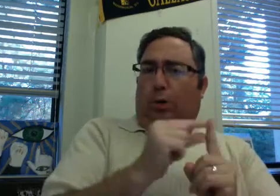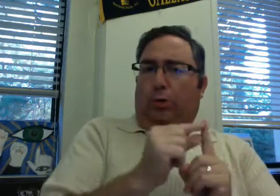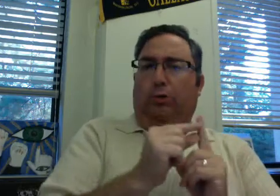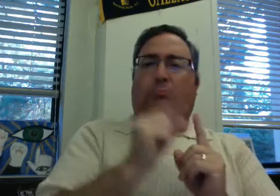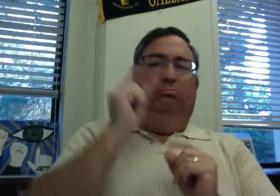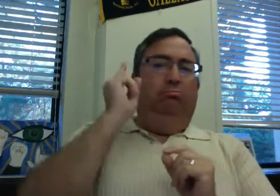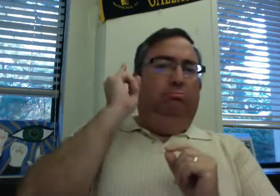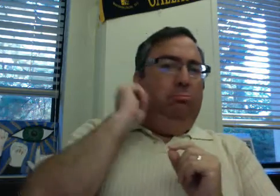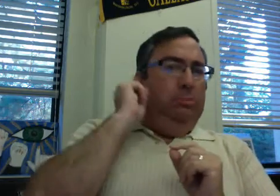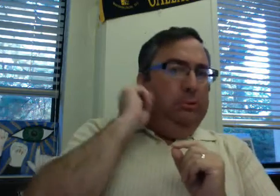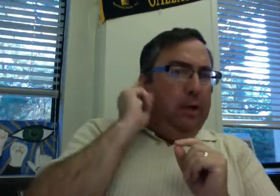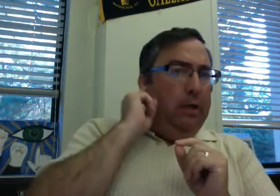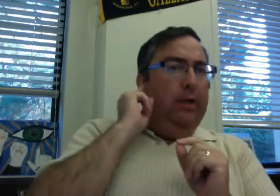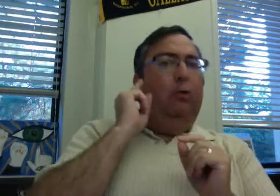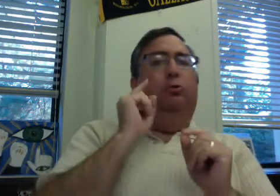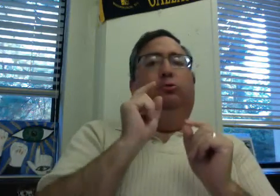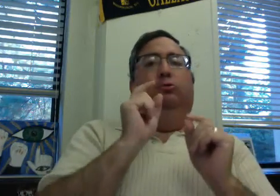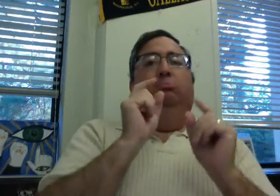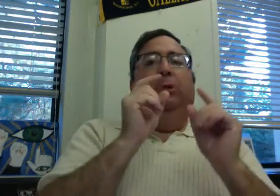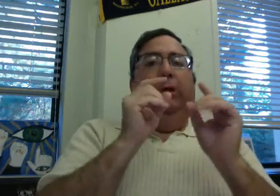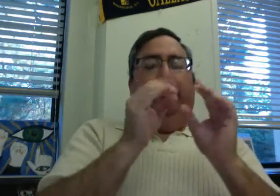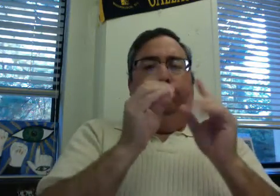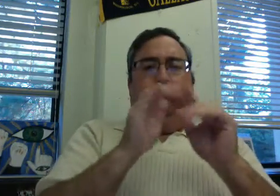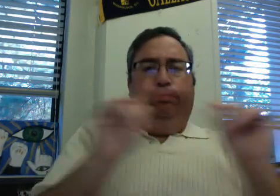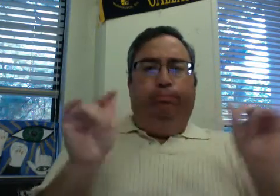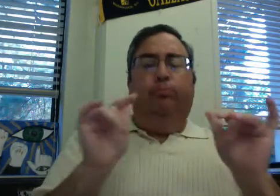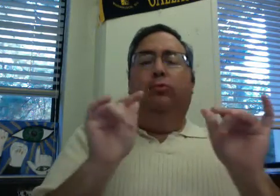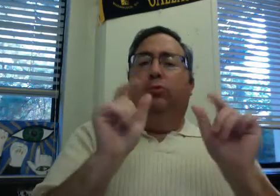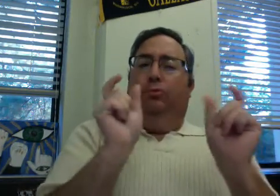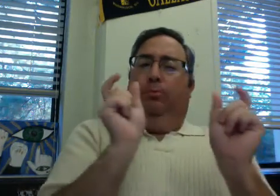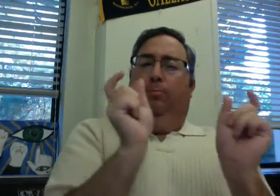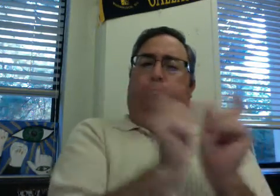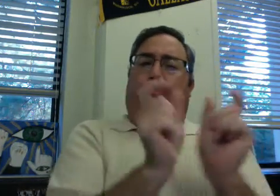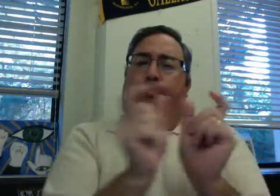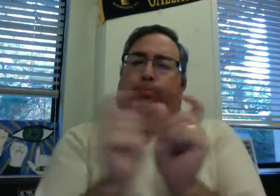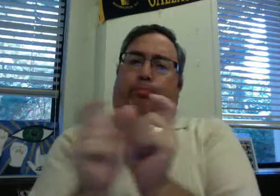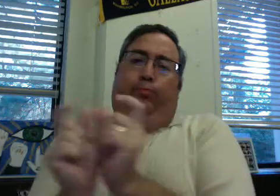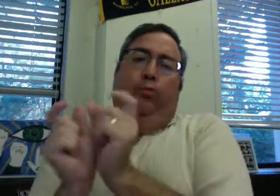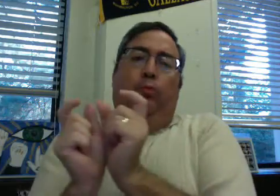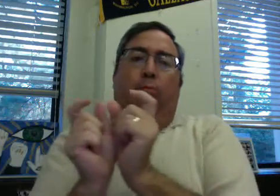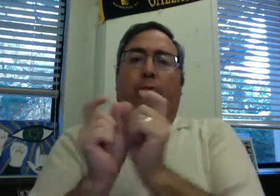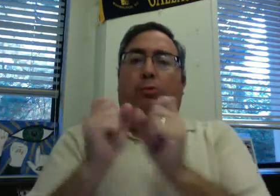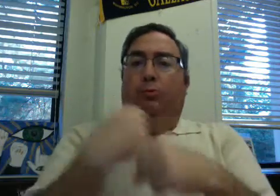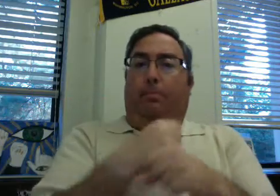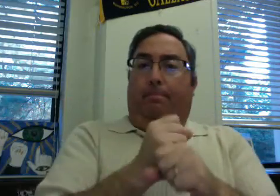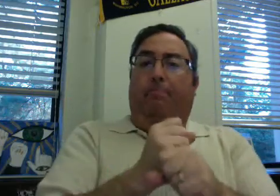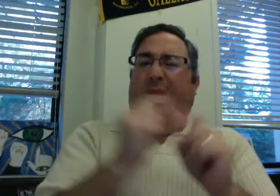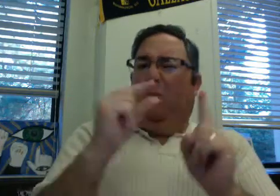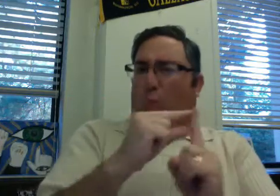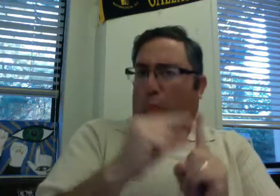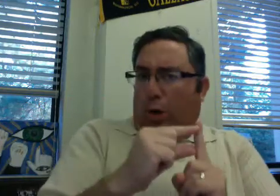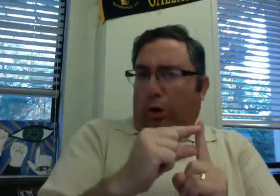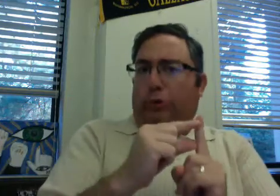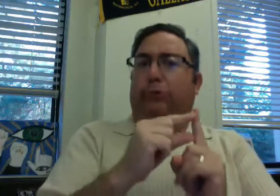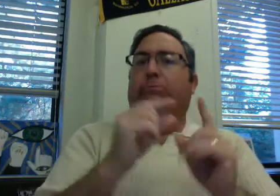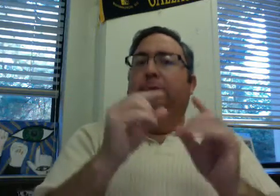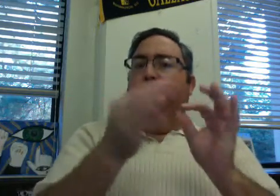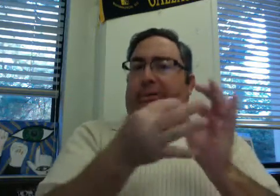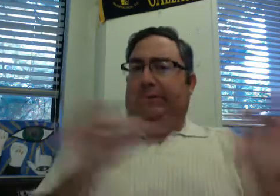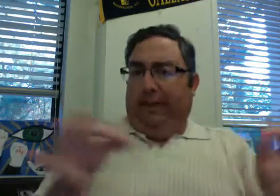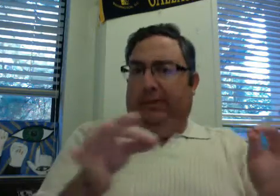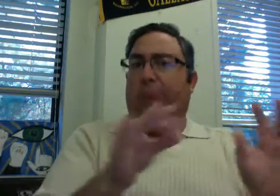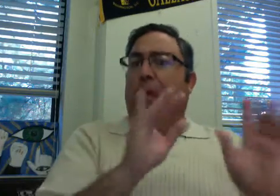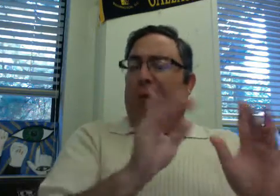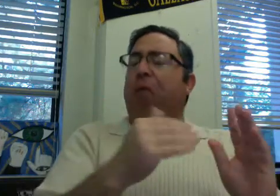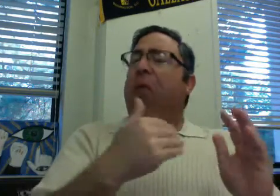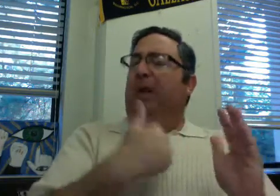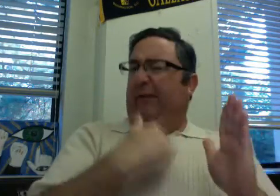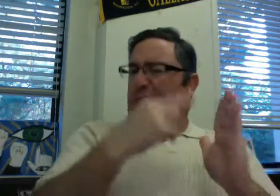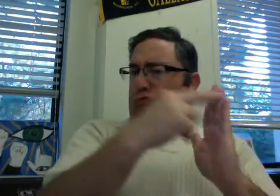Language is a systen of communication in which sounds and words are put together to create sentences.